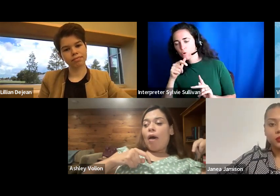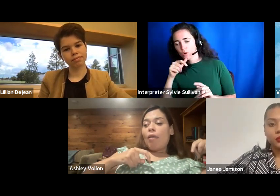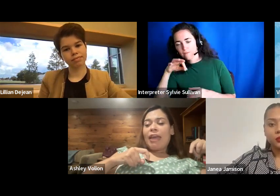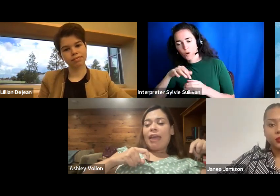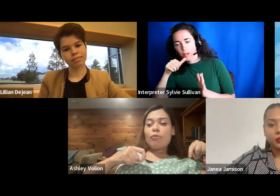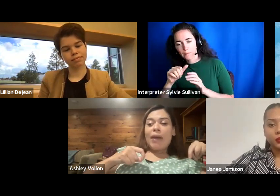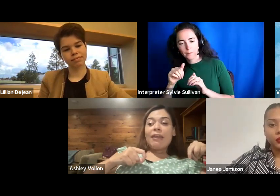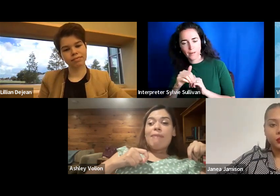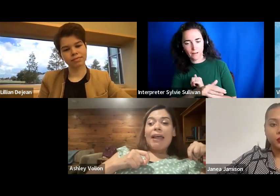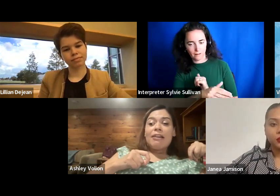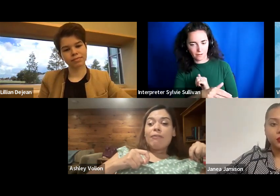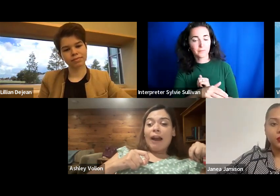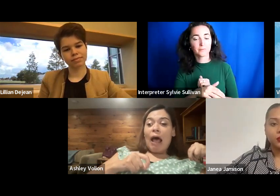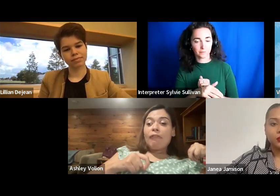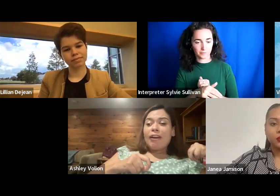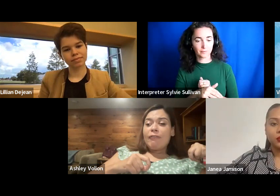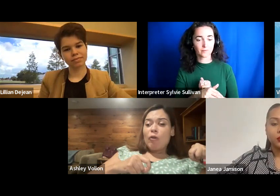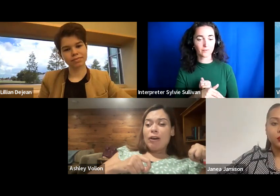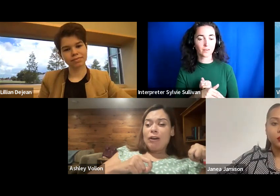They do mail-in ballots for every voter.